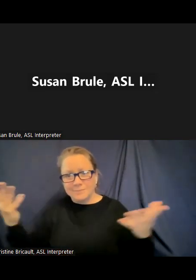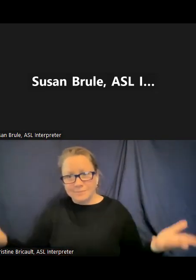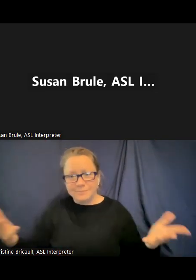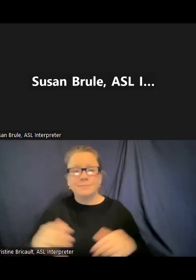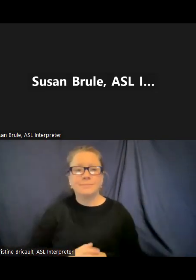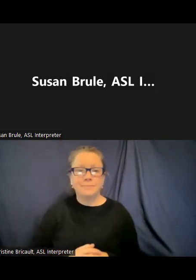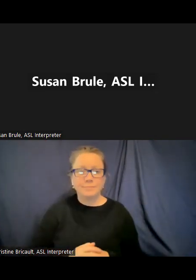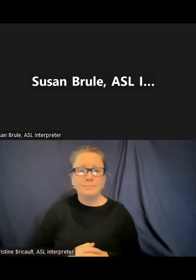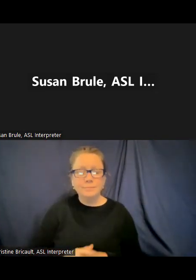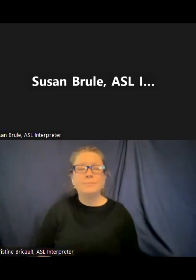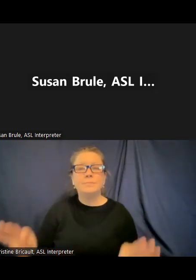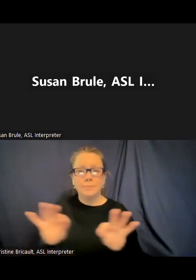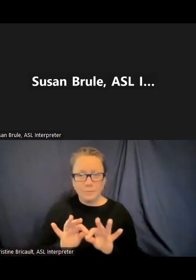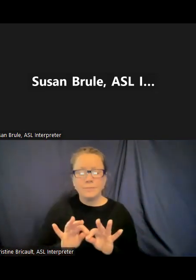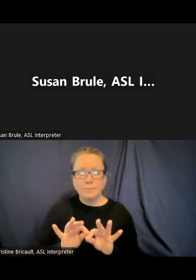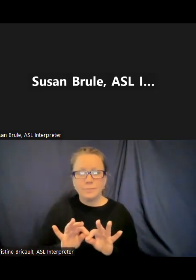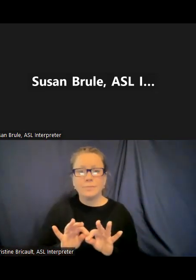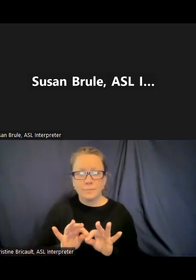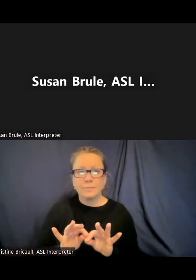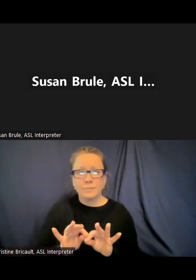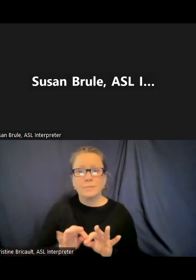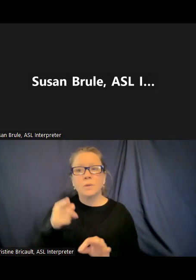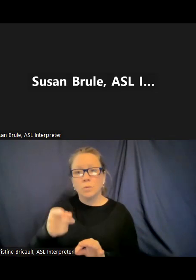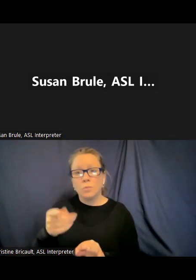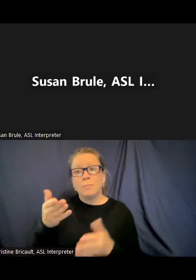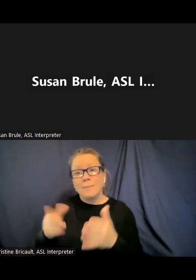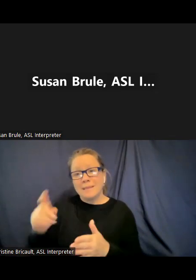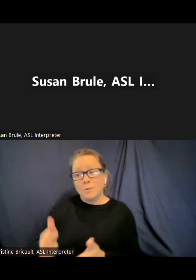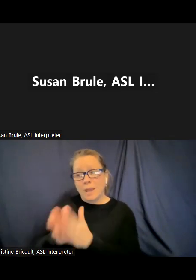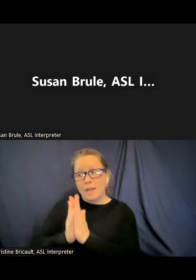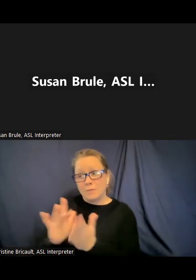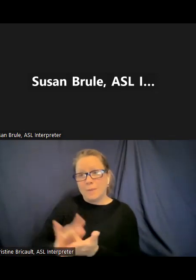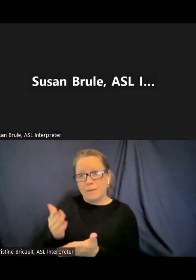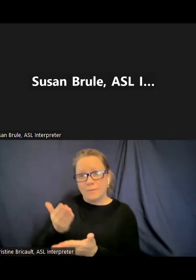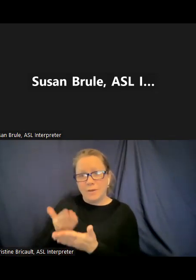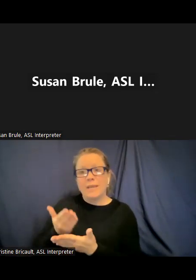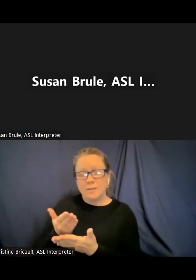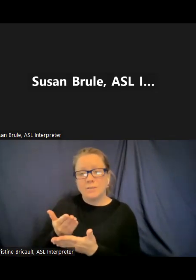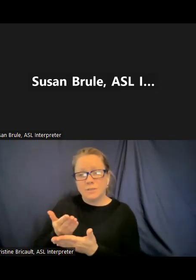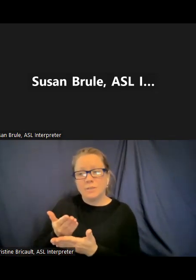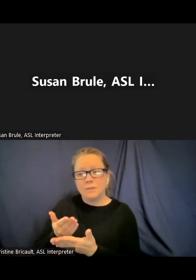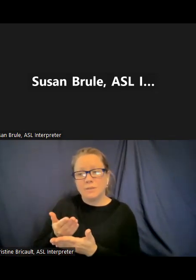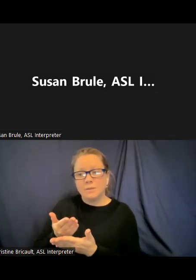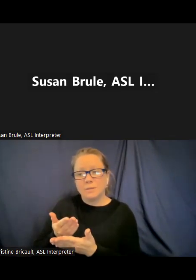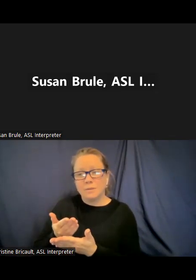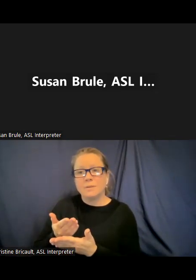you may need to ask for medical verification of a disability-based limitation.